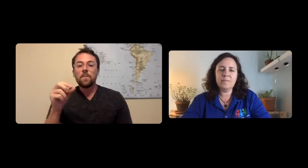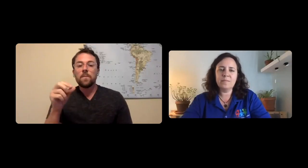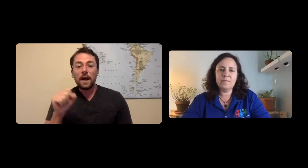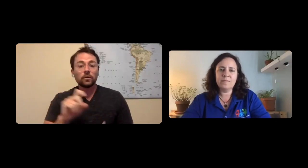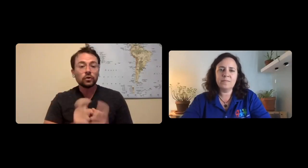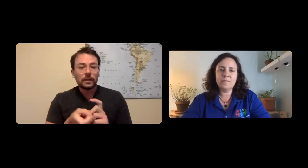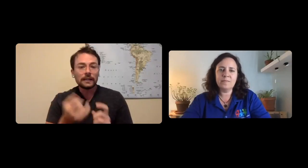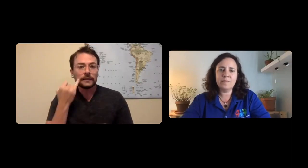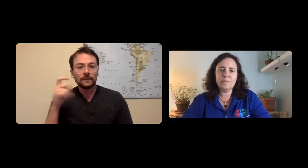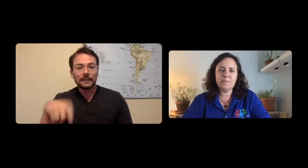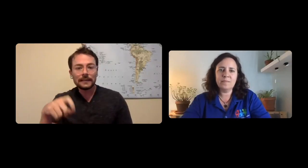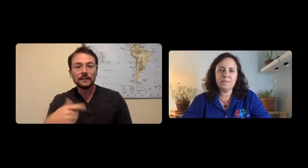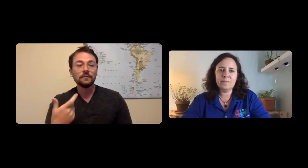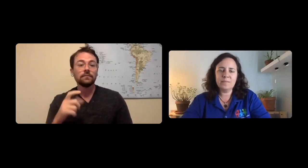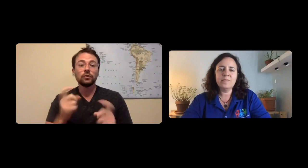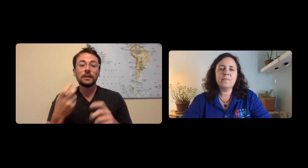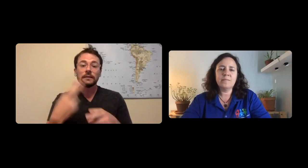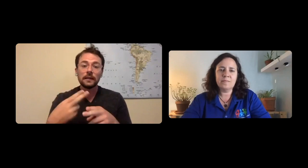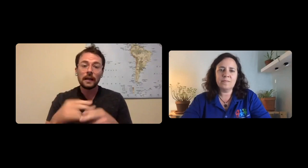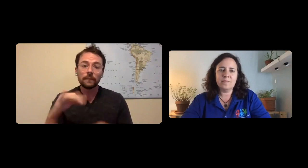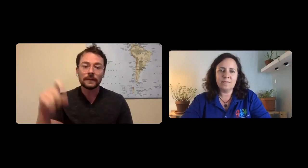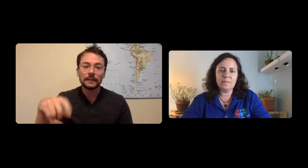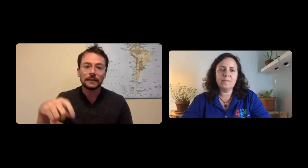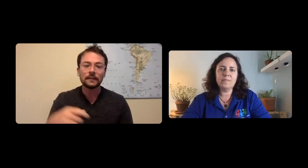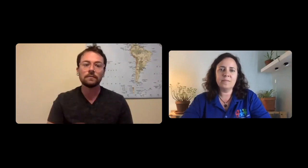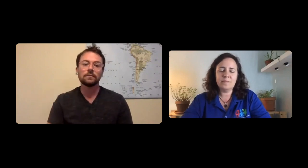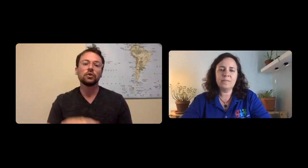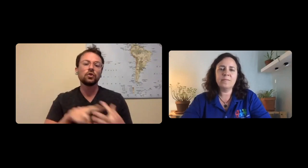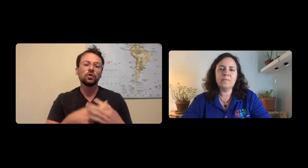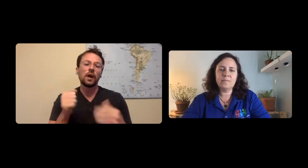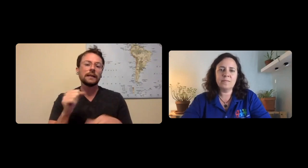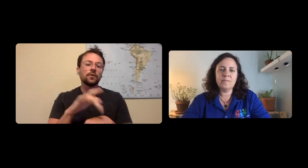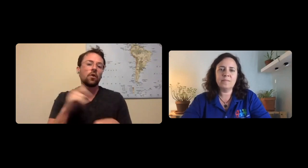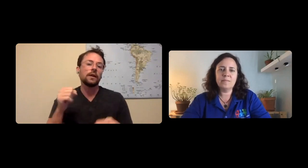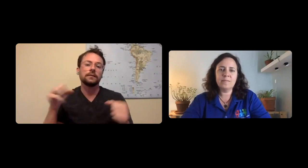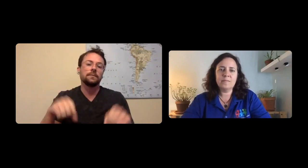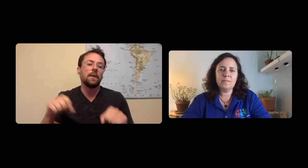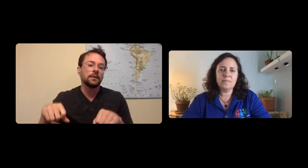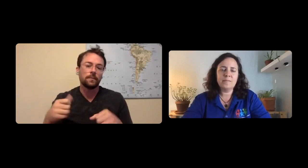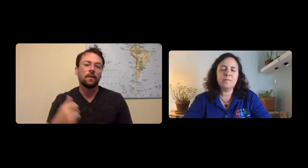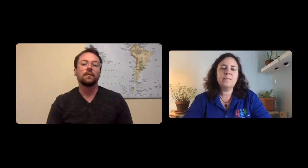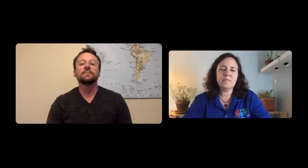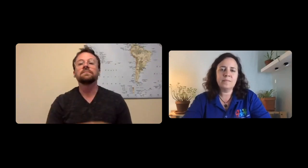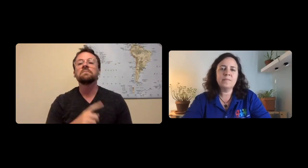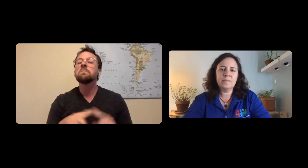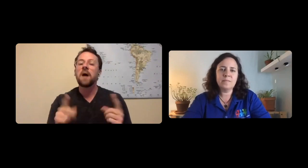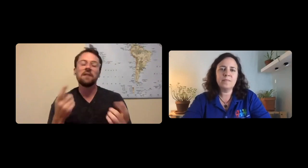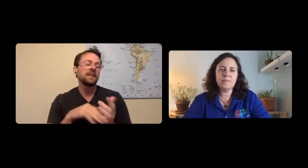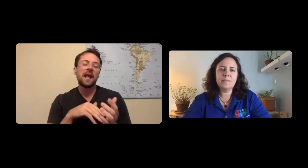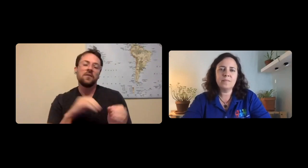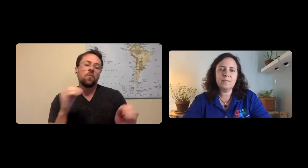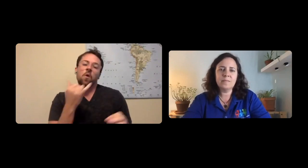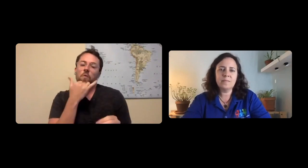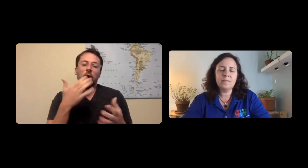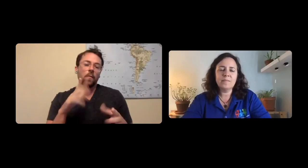There's really no wrong time. There are different, as we mentioned, different stages and different types of transition,